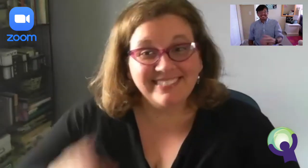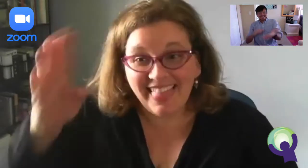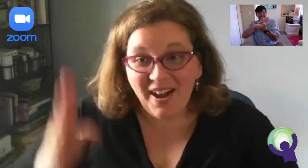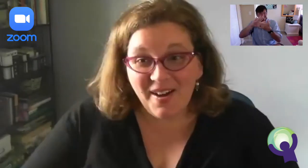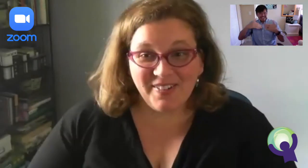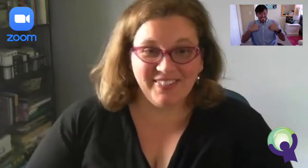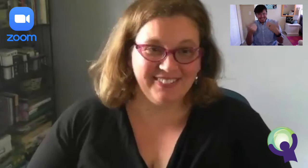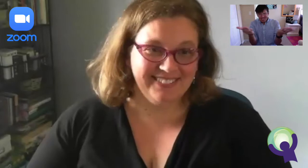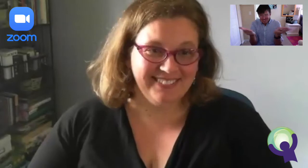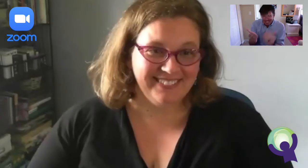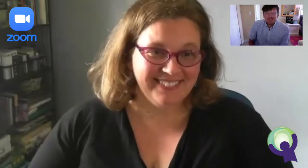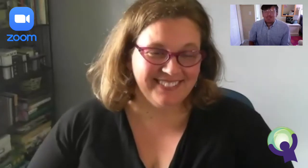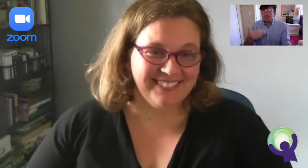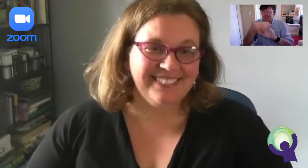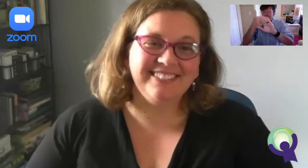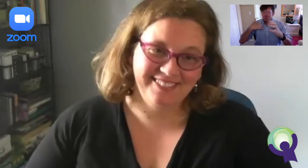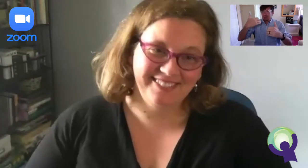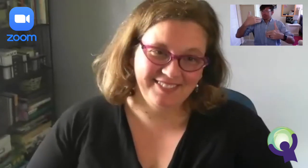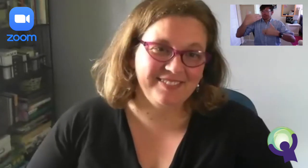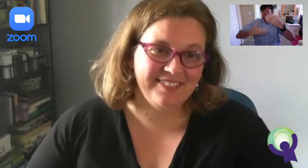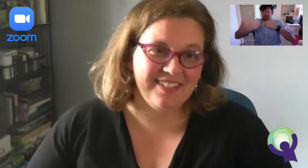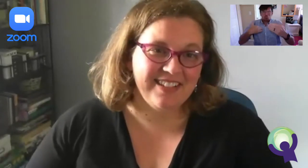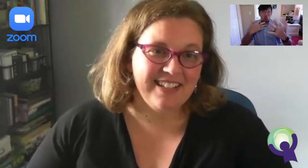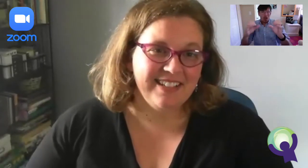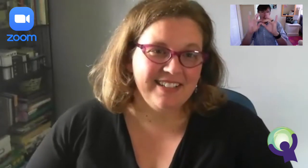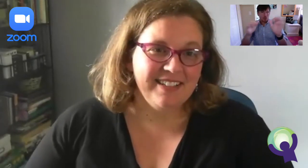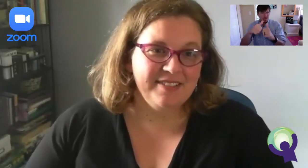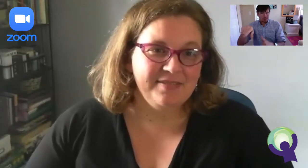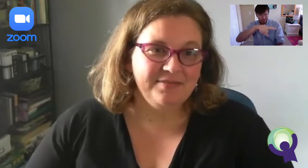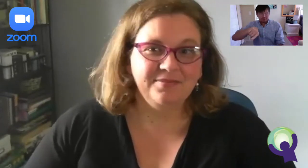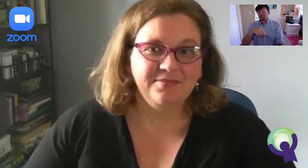Hello everyone! Nice to have you here joining us today.